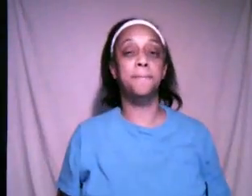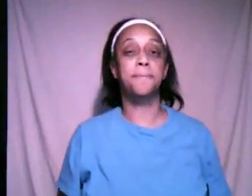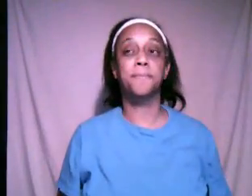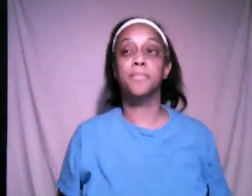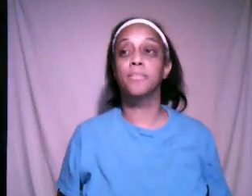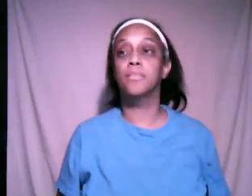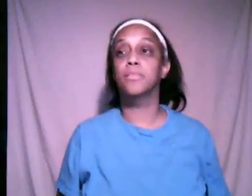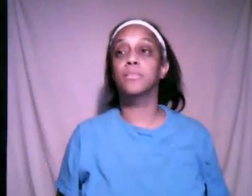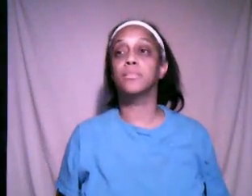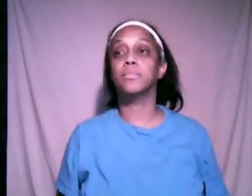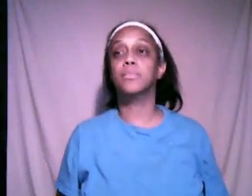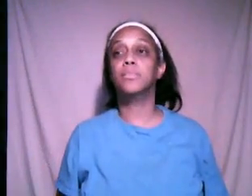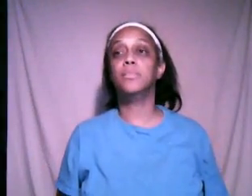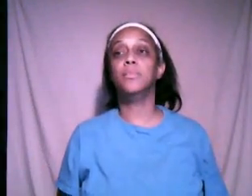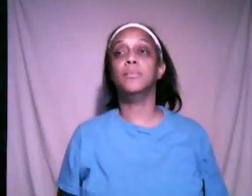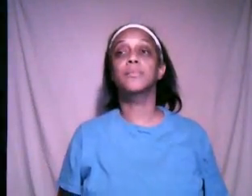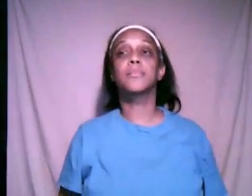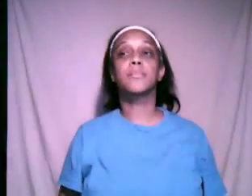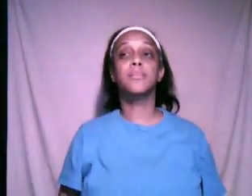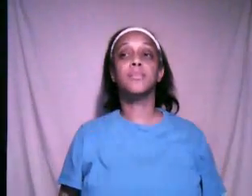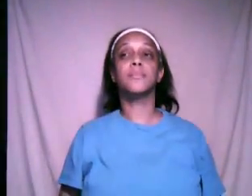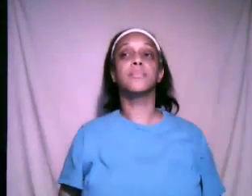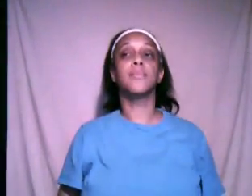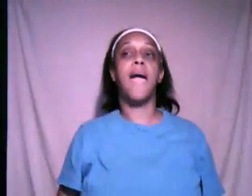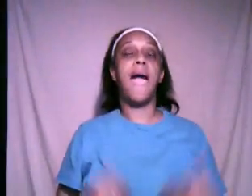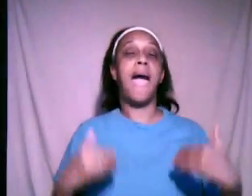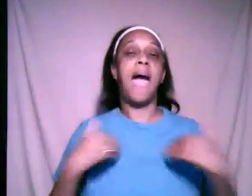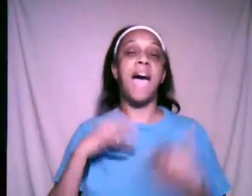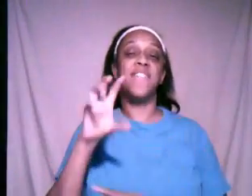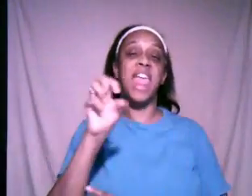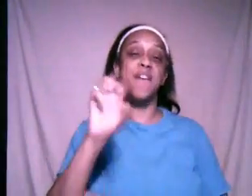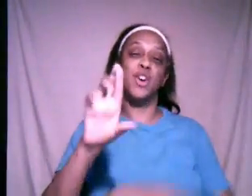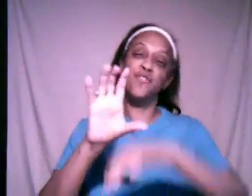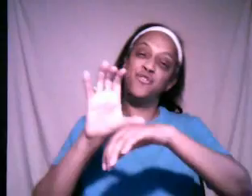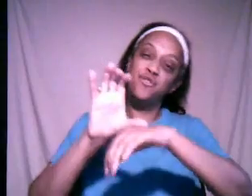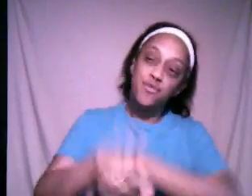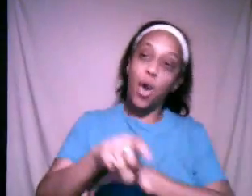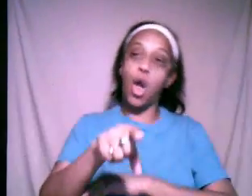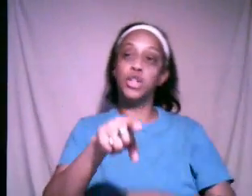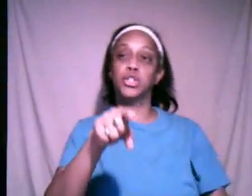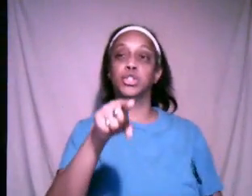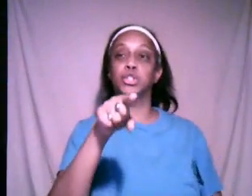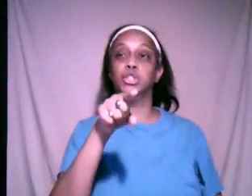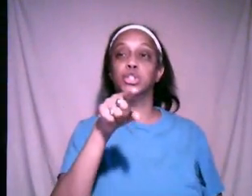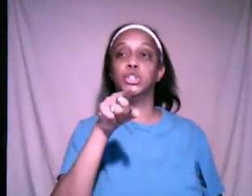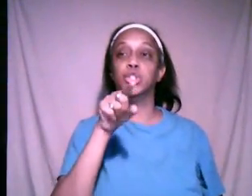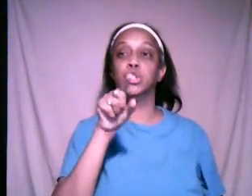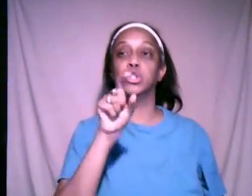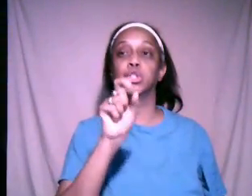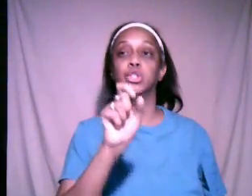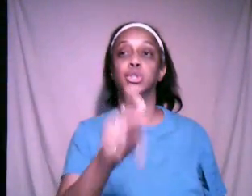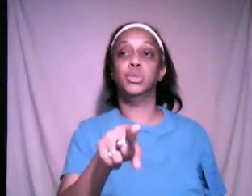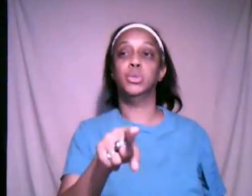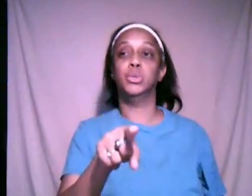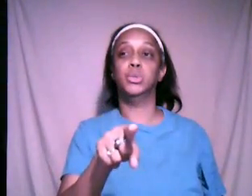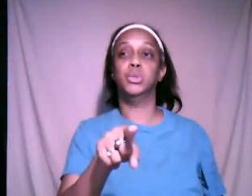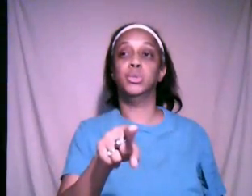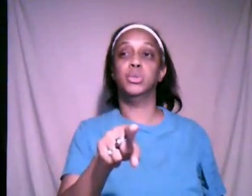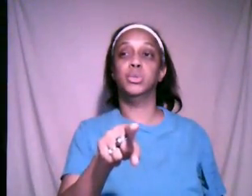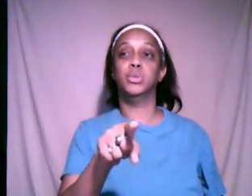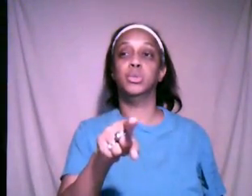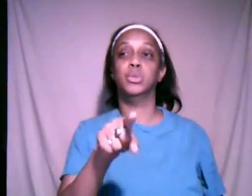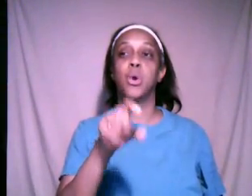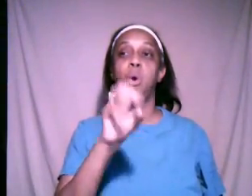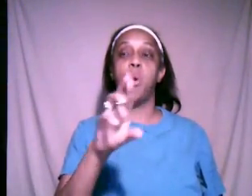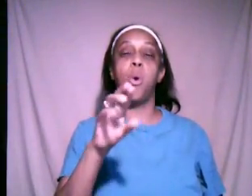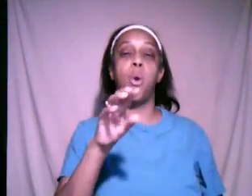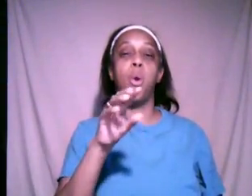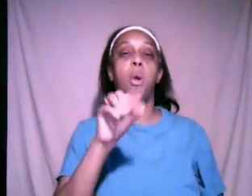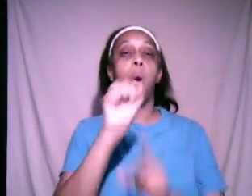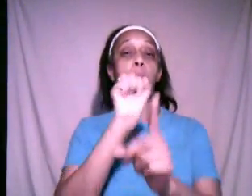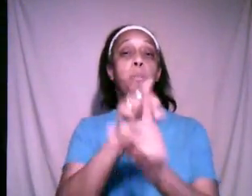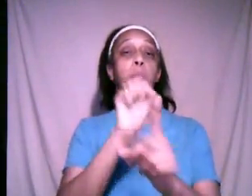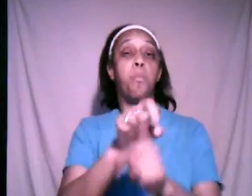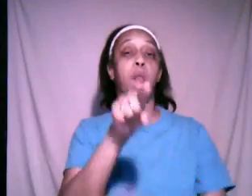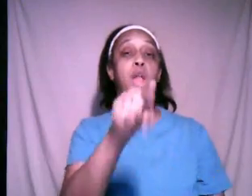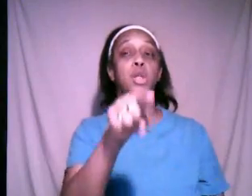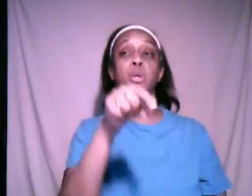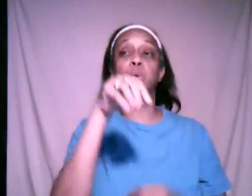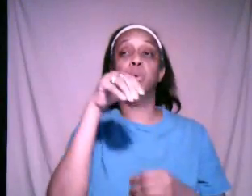* Has ever forced you or manipulated you